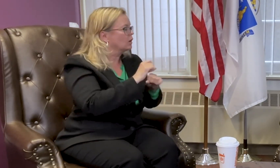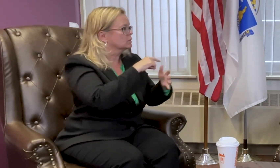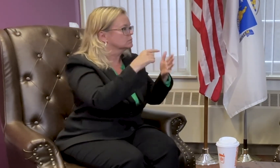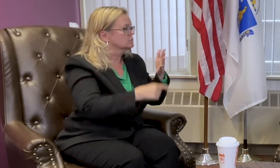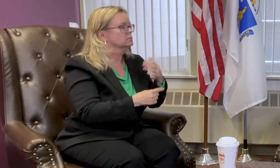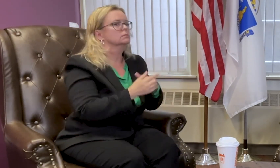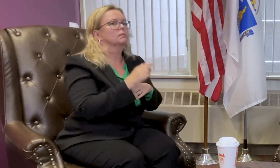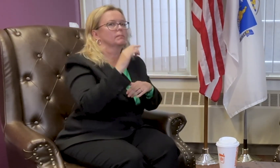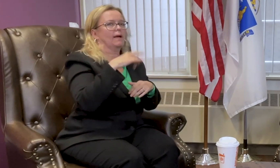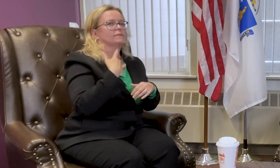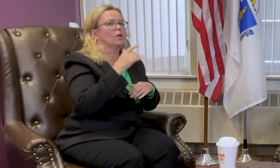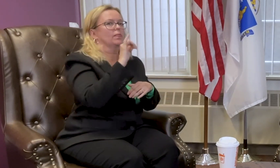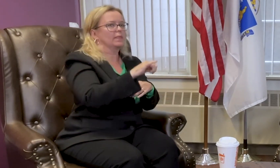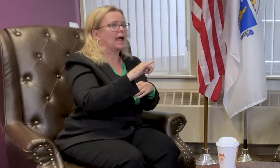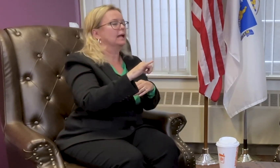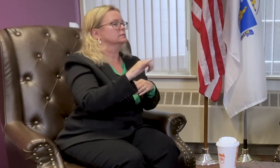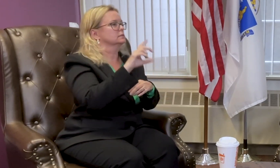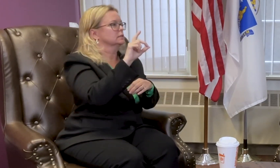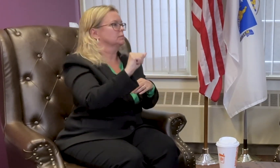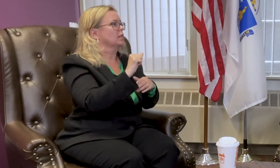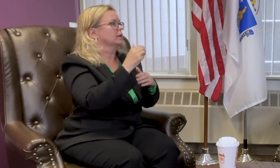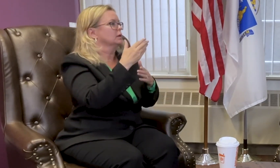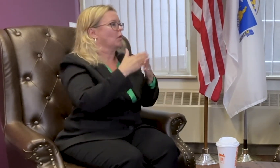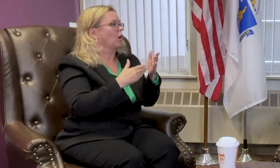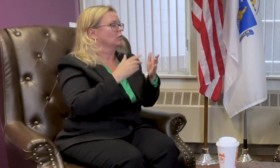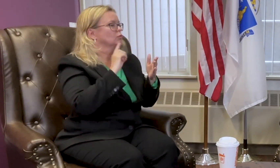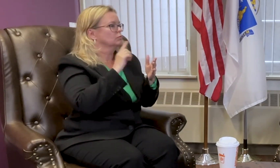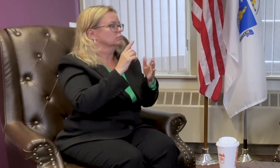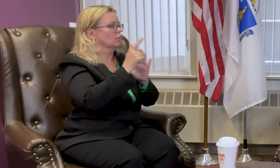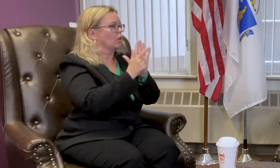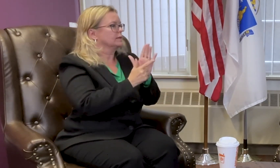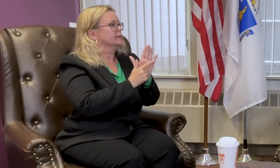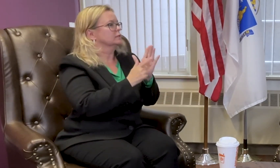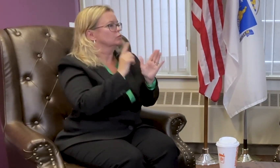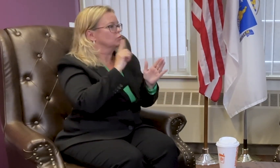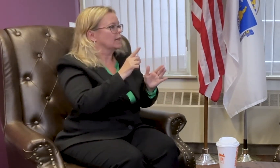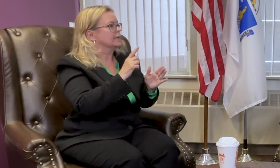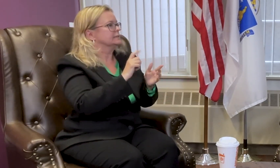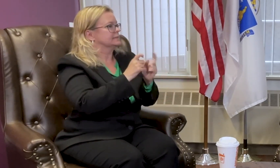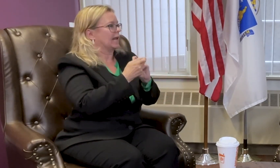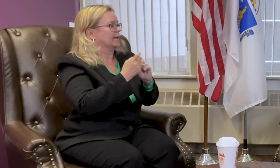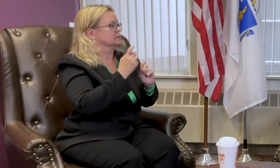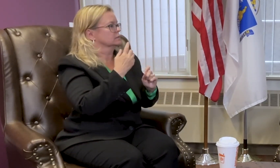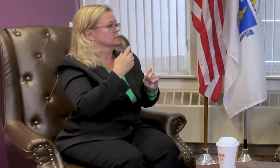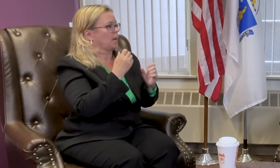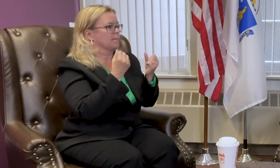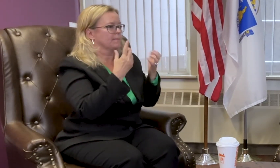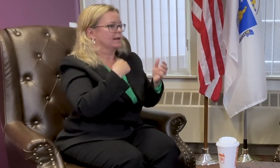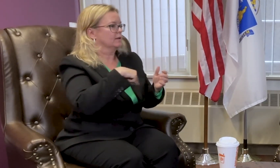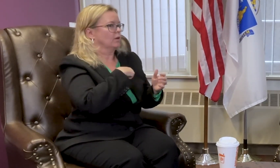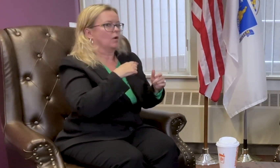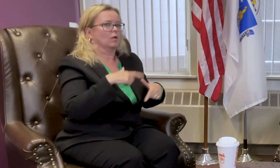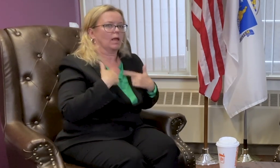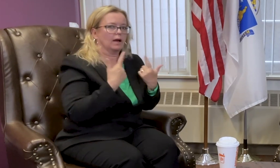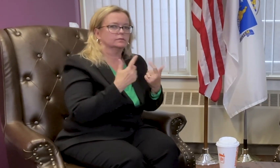is the protections to those with disabilities under the law, really changed our lives.